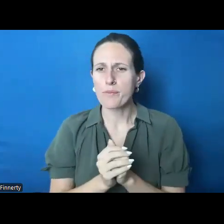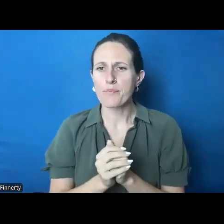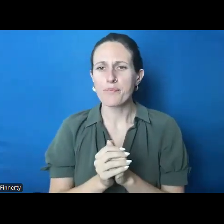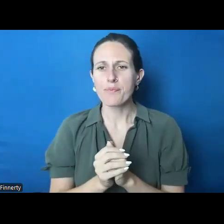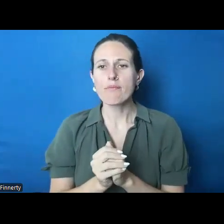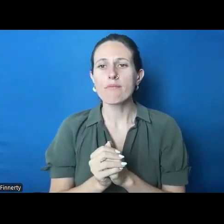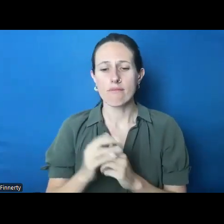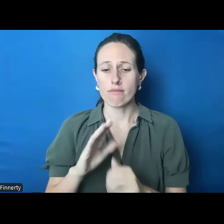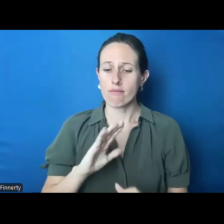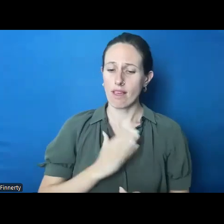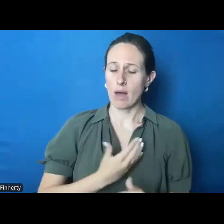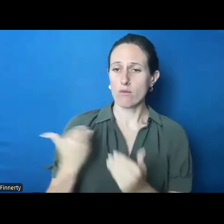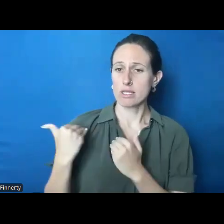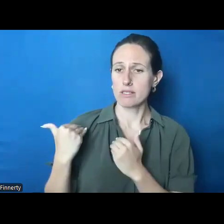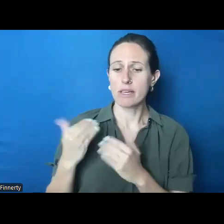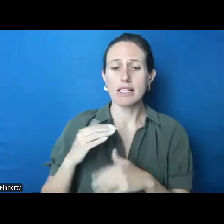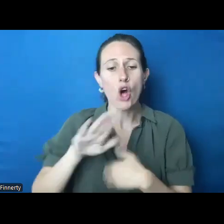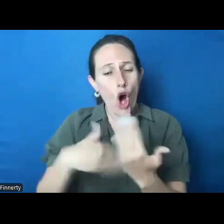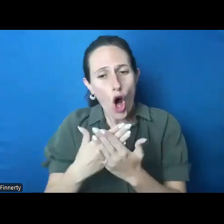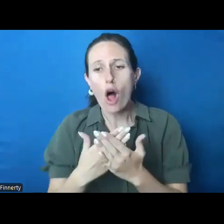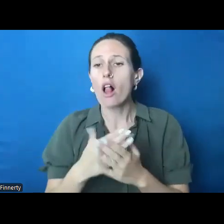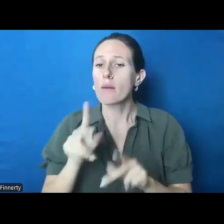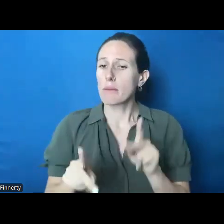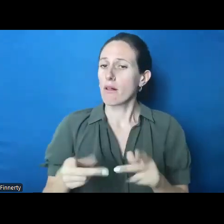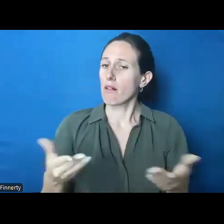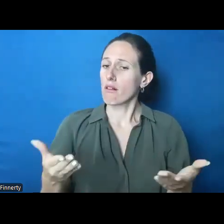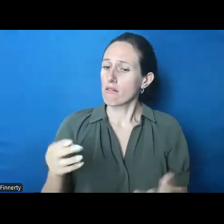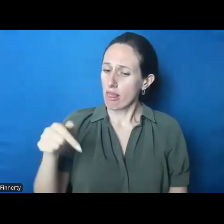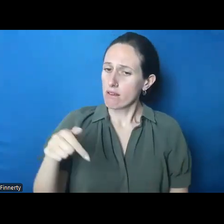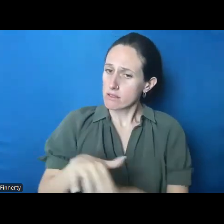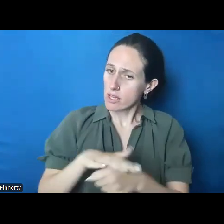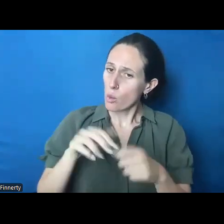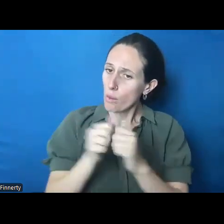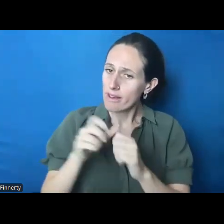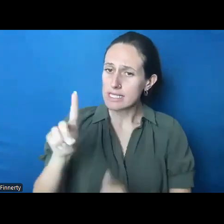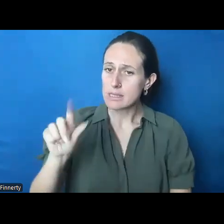individual with a disability in the Commonwealth has maximum access to municipal programs and